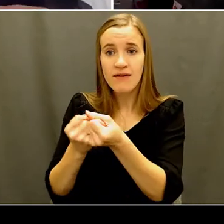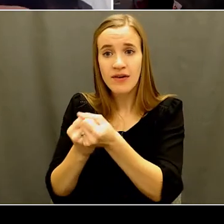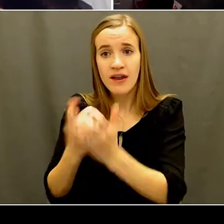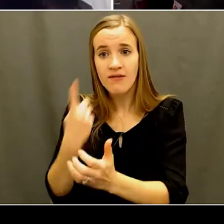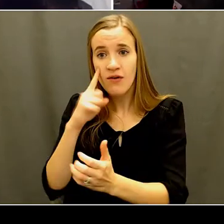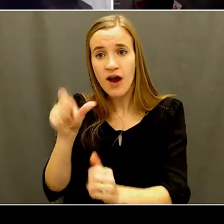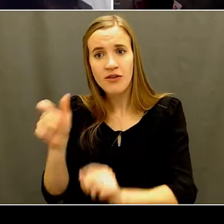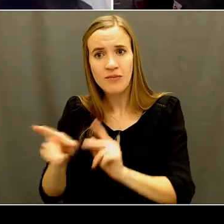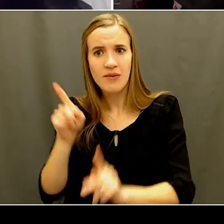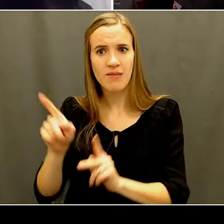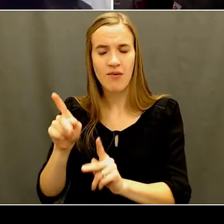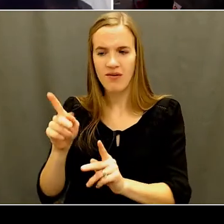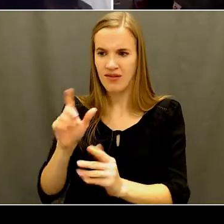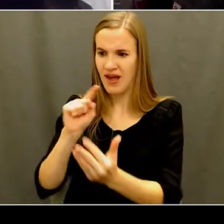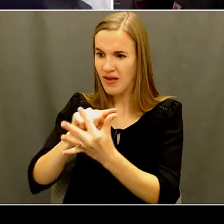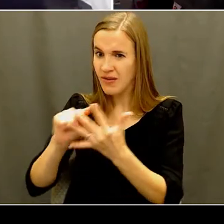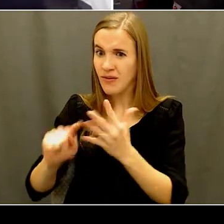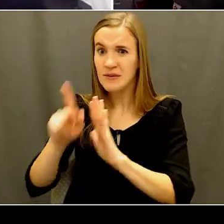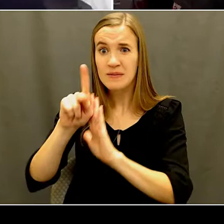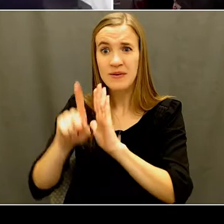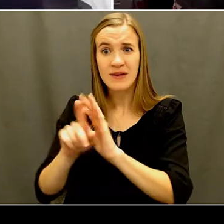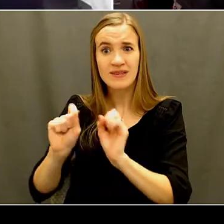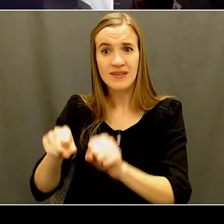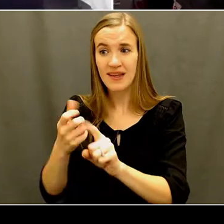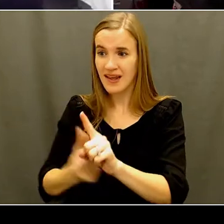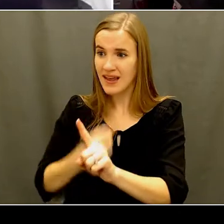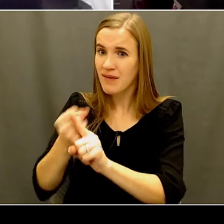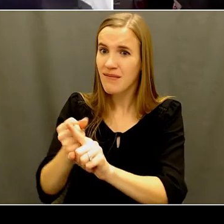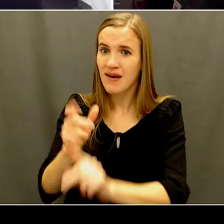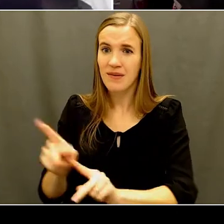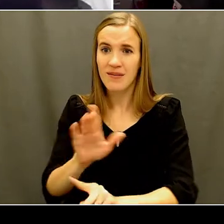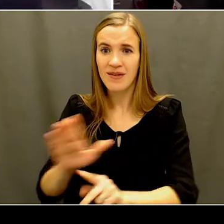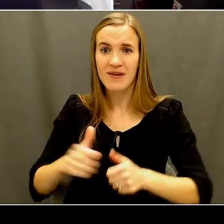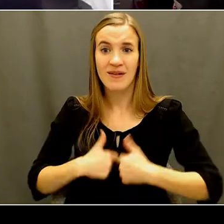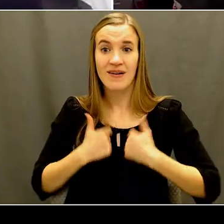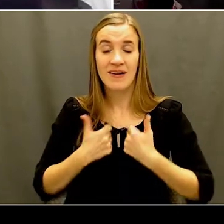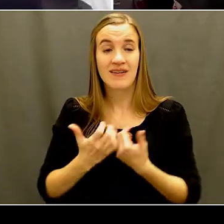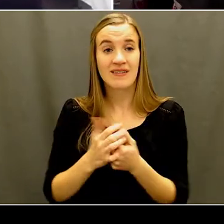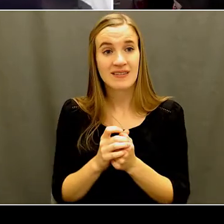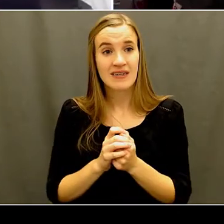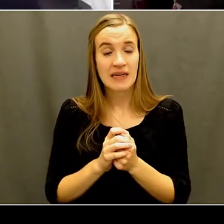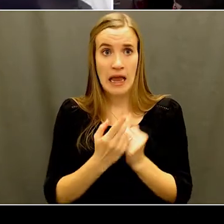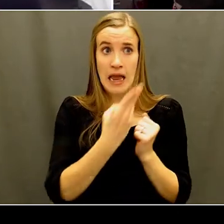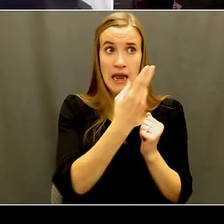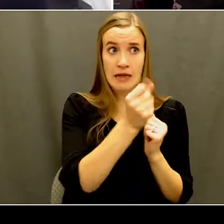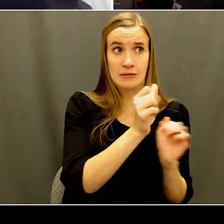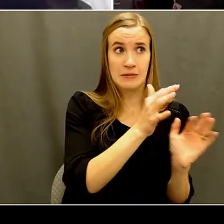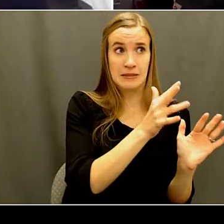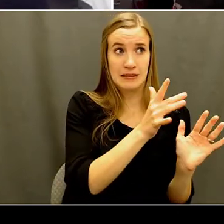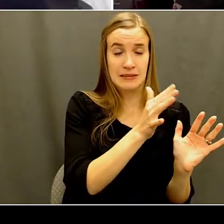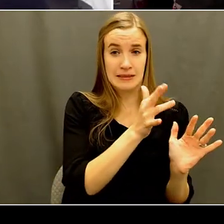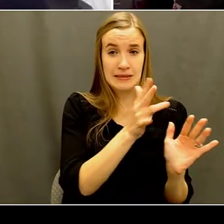wasn't, I mean, truly, it took another four or five years for me to understand what that really meant. But I got there eventually.